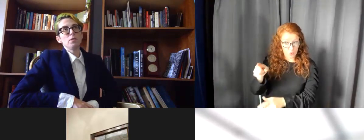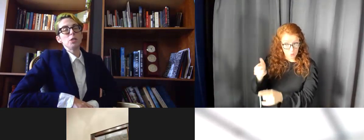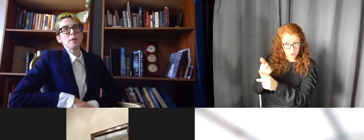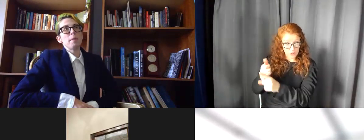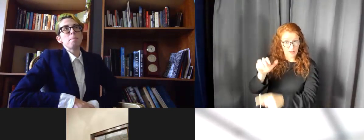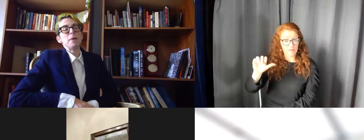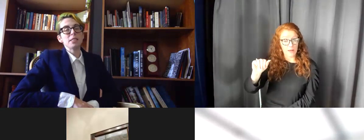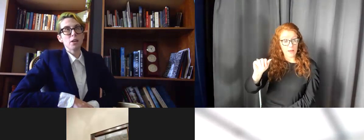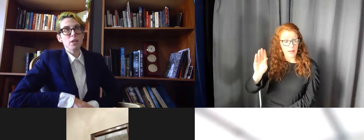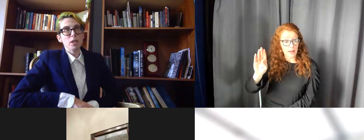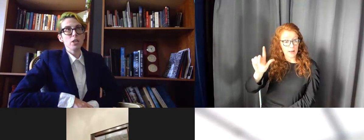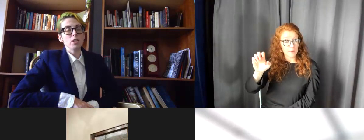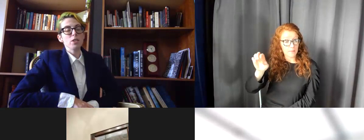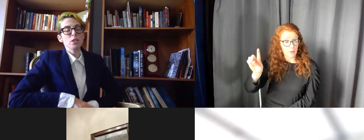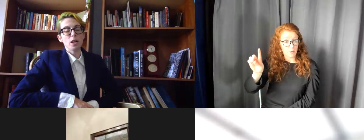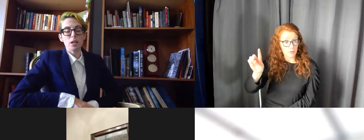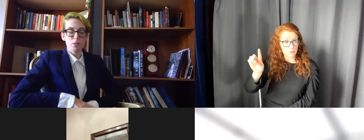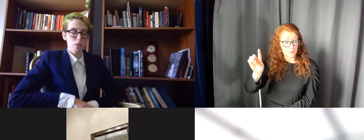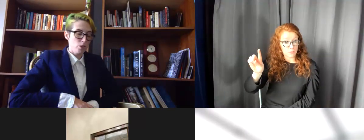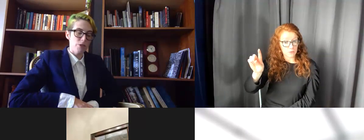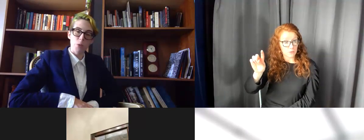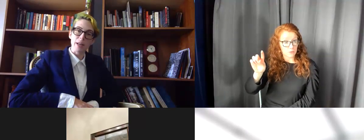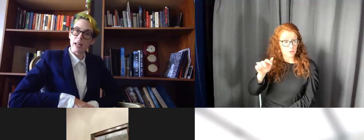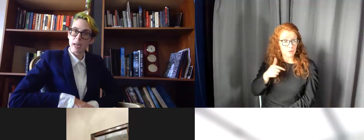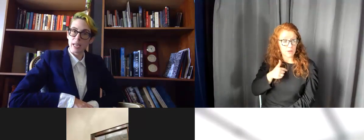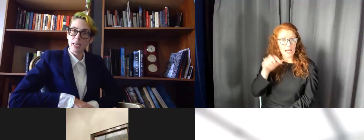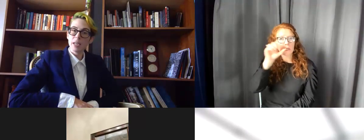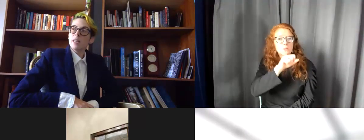Farrah Garland: assuming that, based on the uses, the word ally.